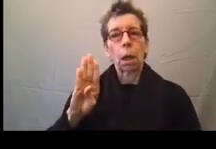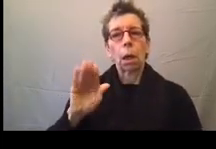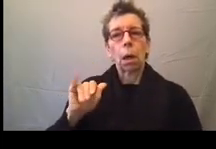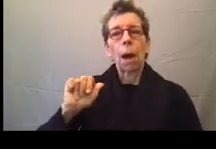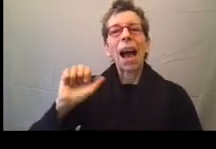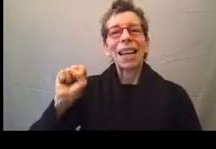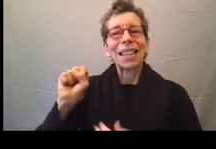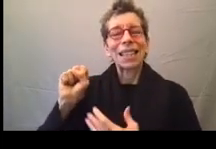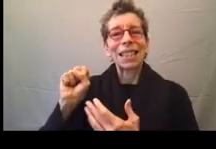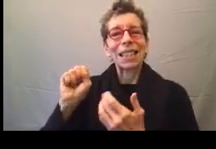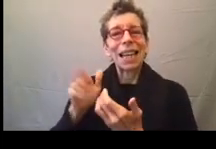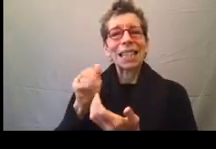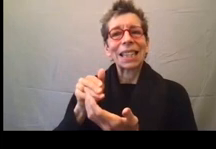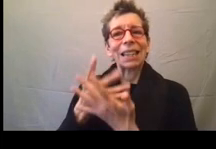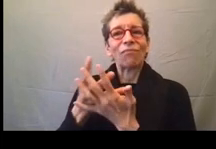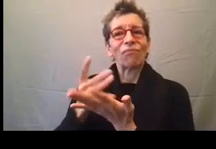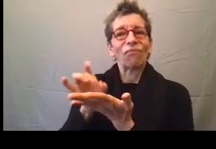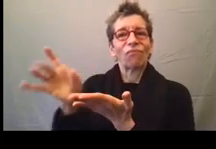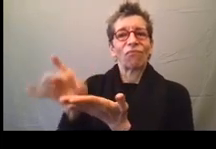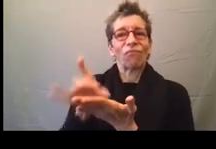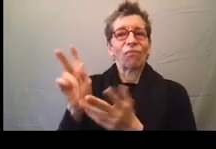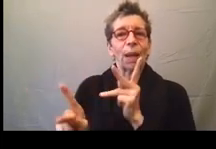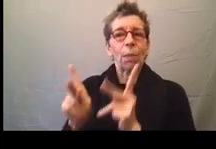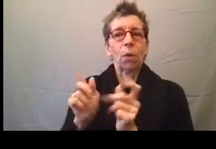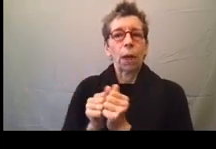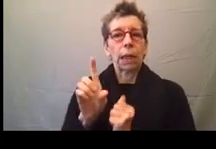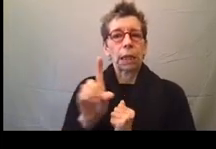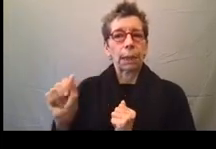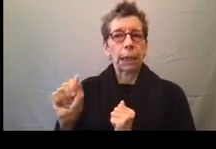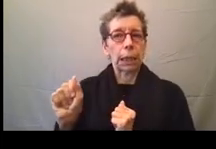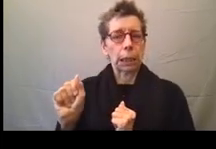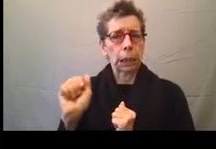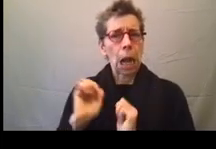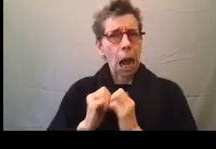and promising practices are out there, and how can we begin to influence the large employers